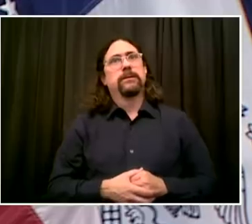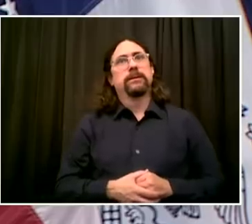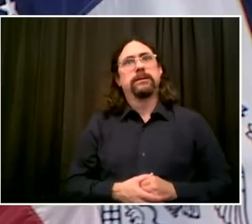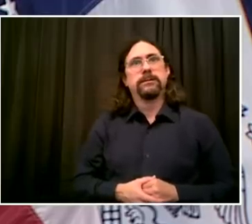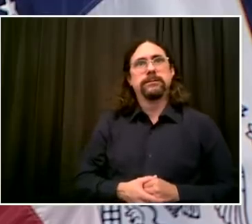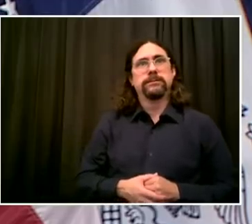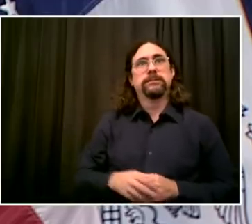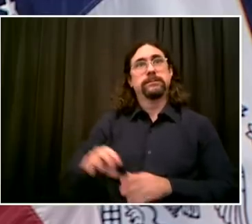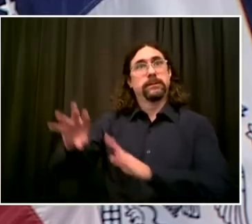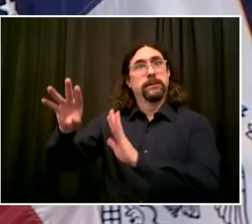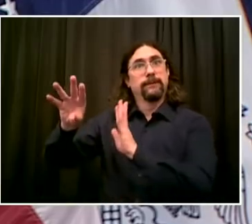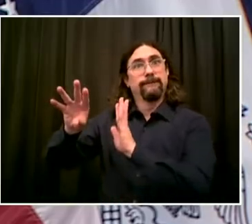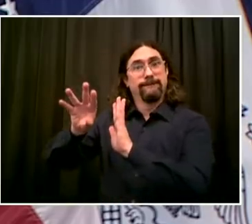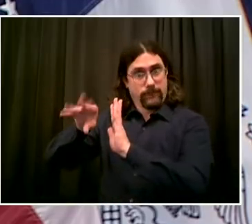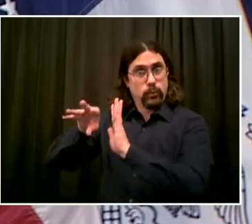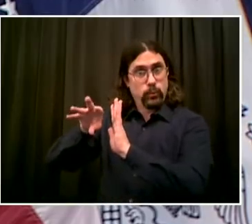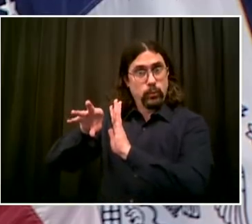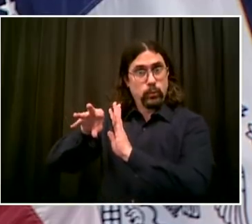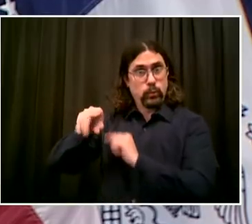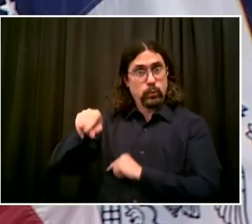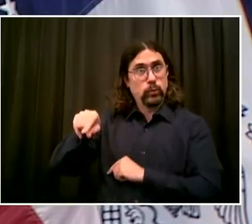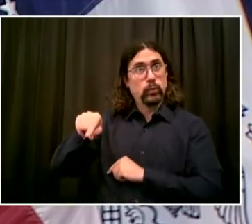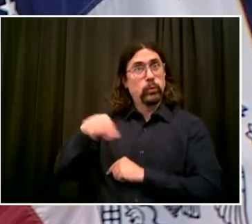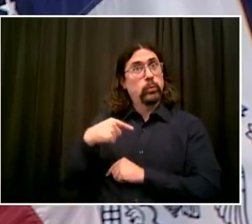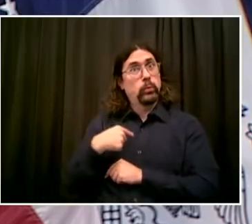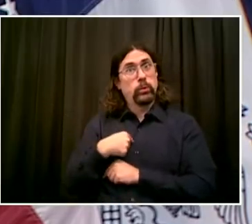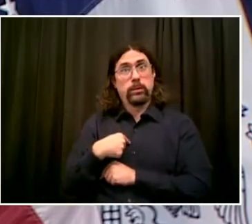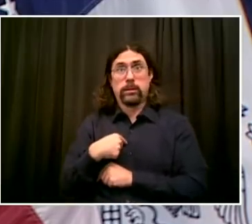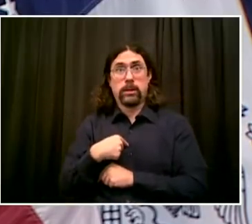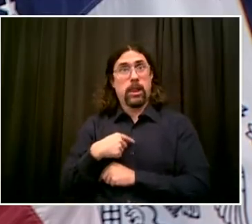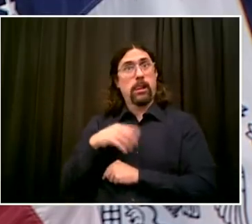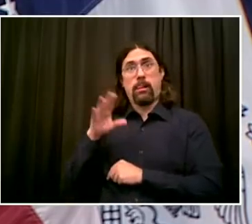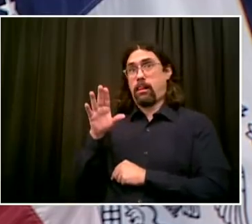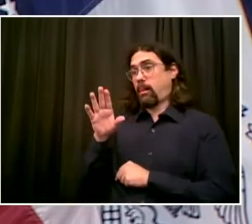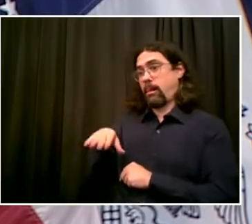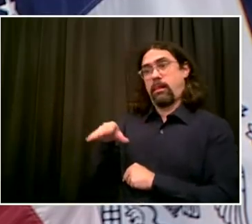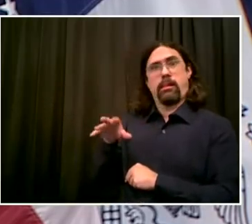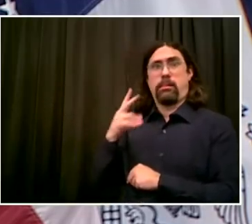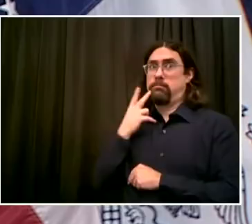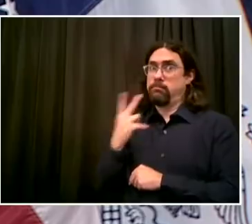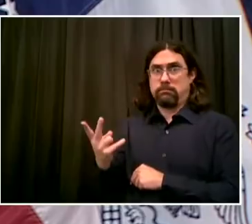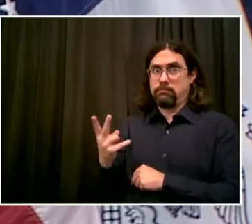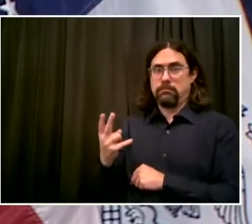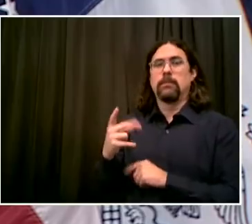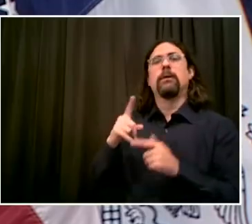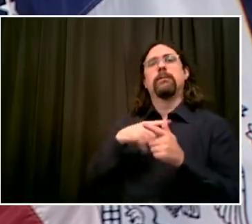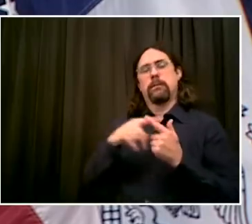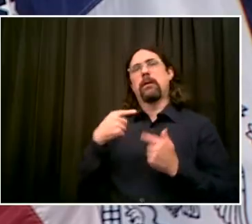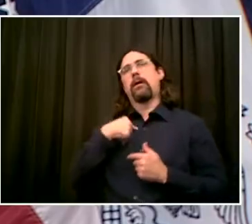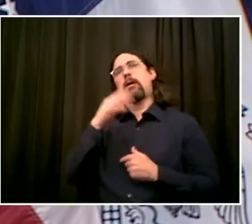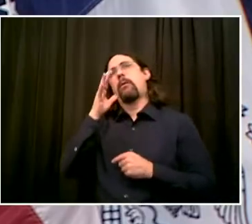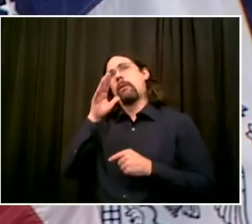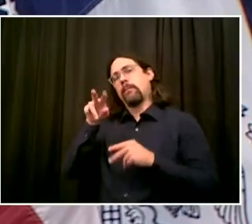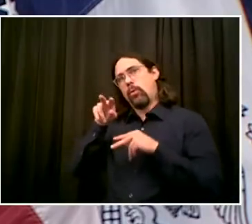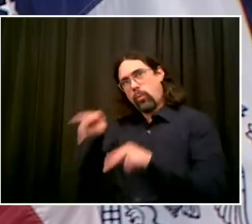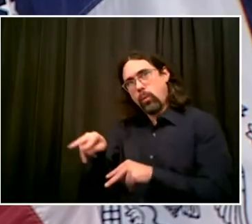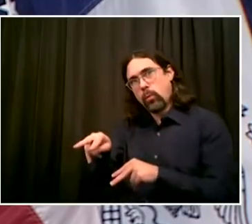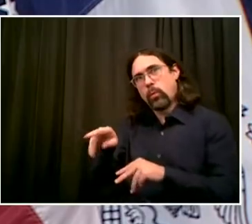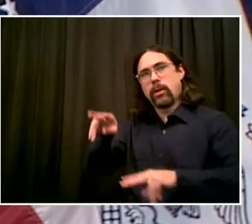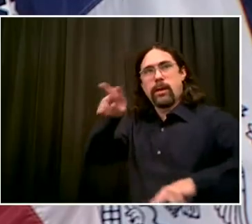BEFORE OR NOT. EITHER BY THE PUBLIC OR THE NYPD, IF THERE'S ANYTHING THAT